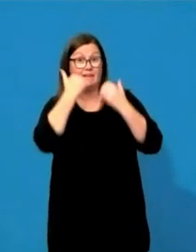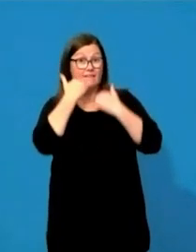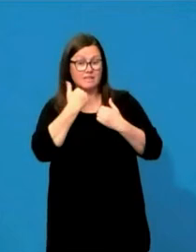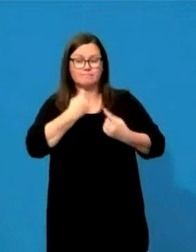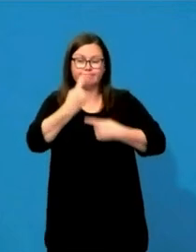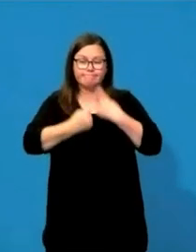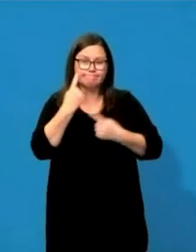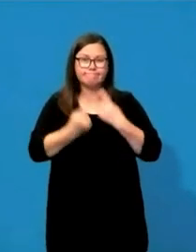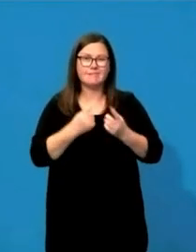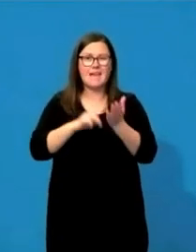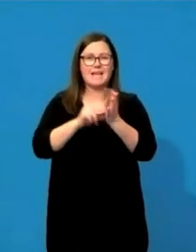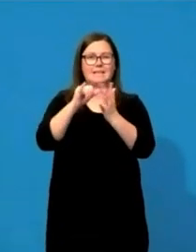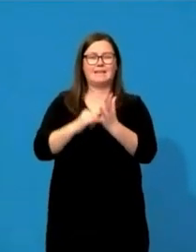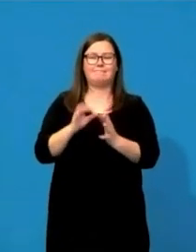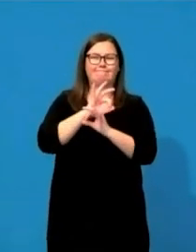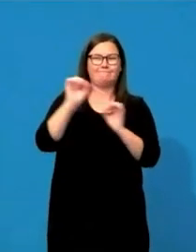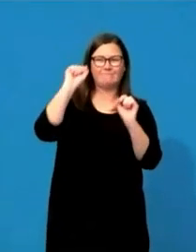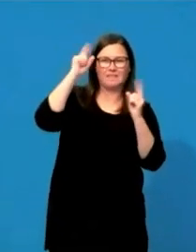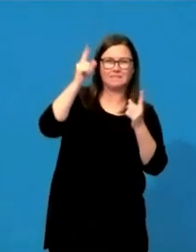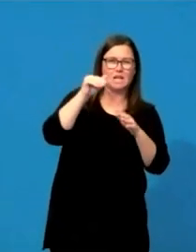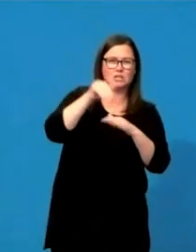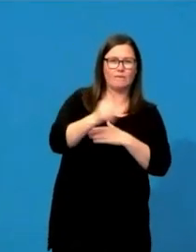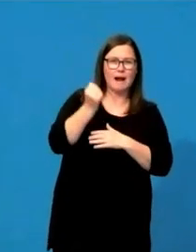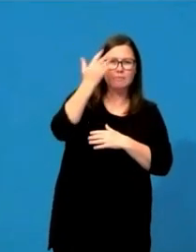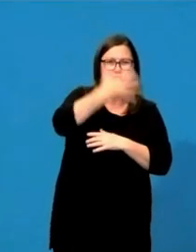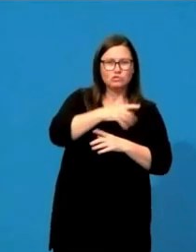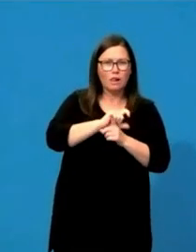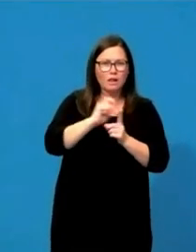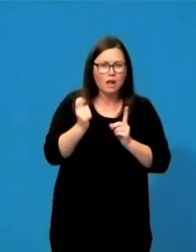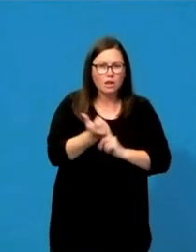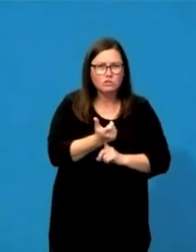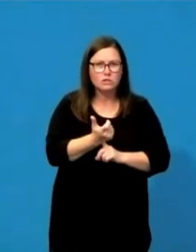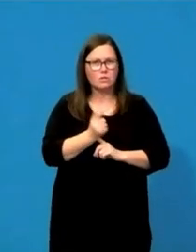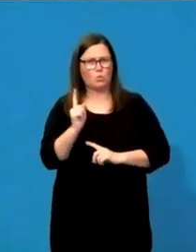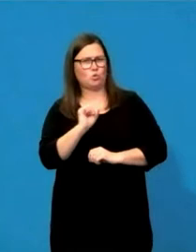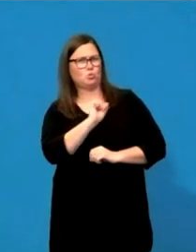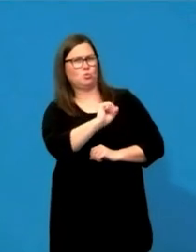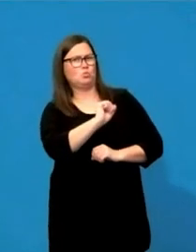What have been your observations on the ground in terms of cultural capacity for the